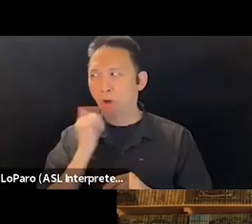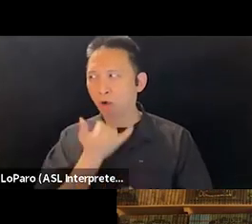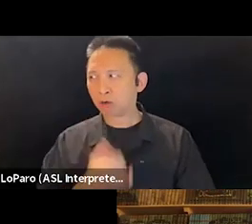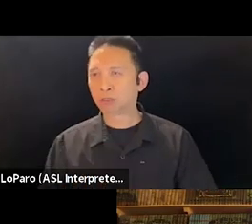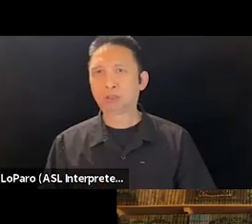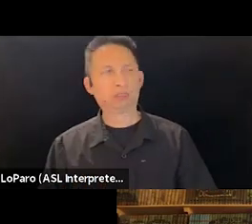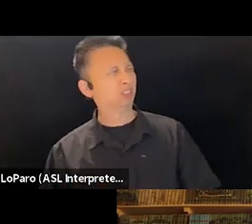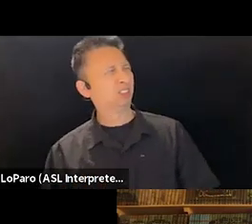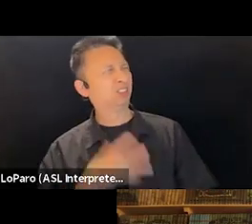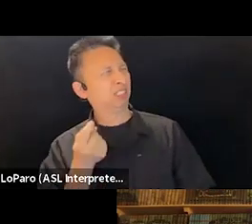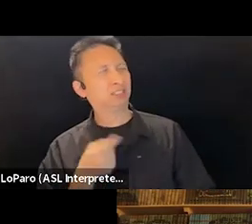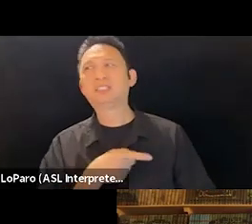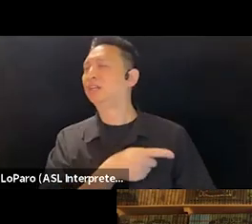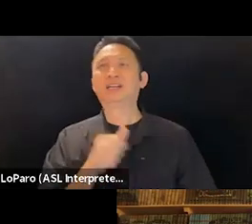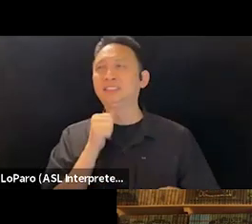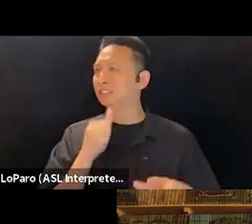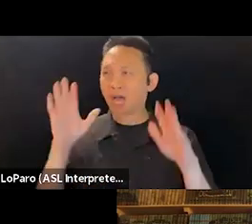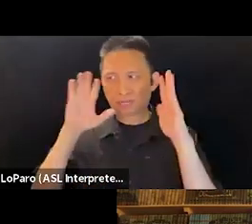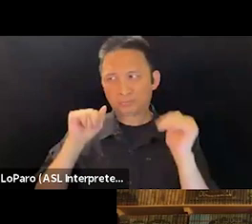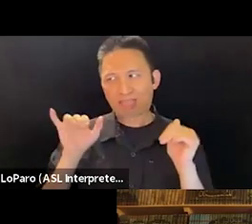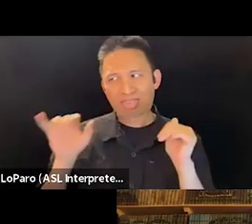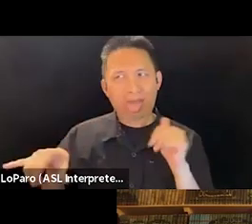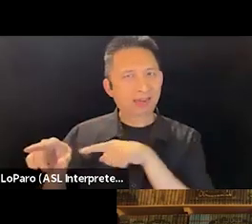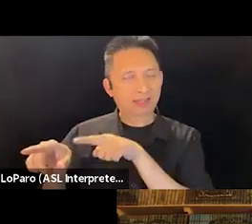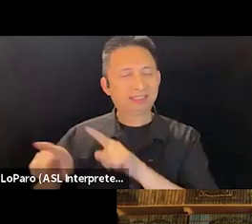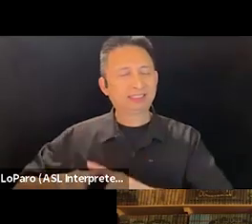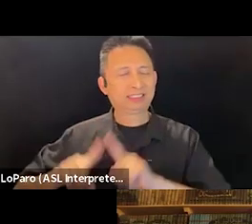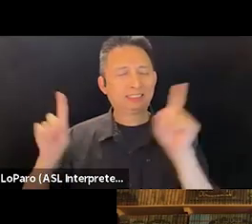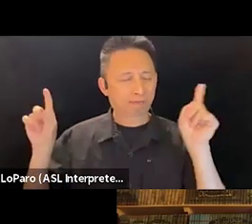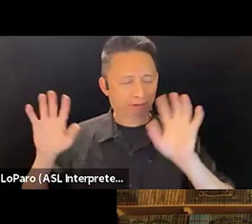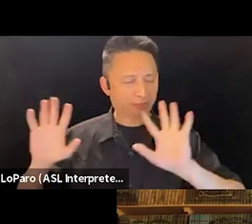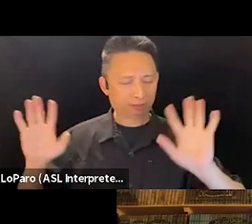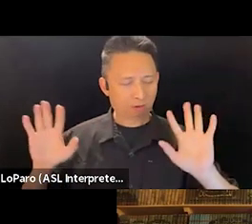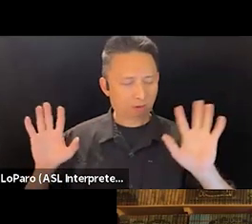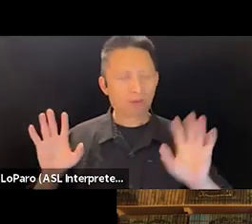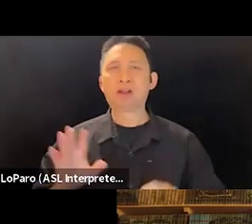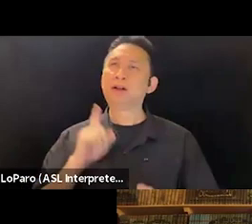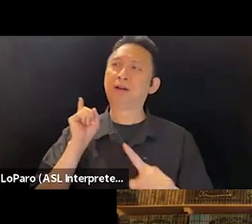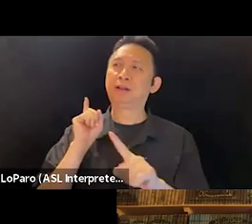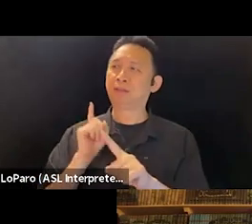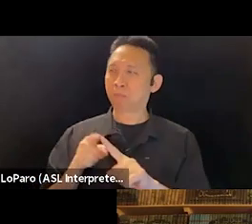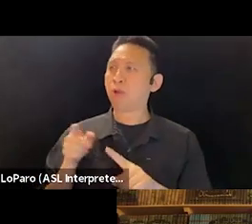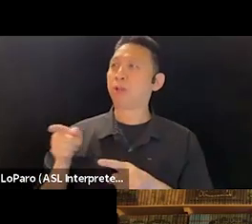It's not what we are expecting. It's not what you are going to present, leave it,